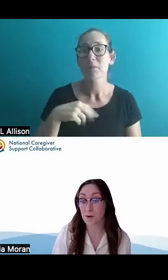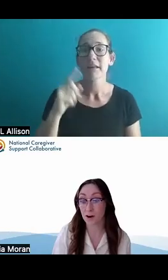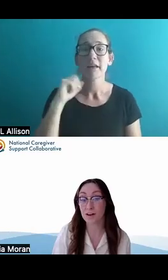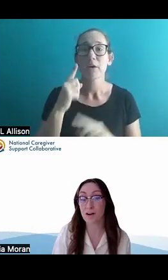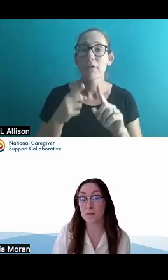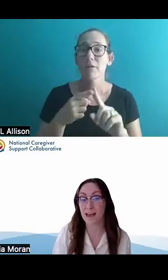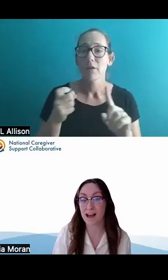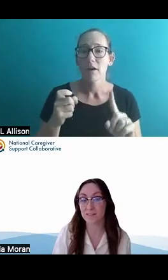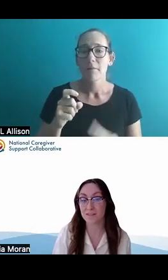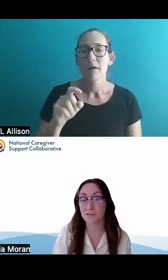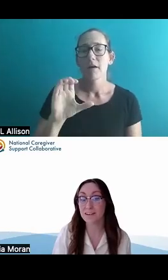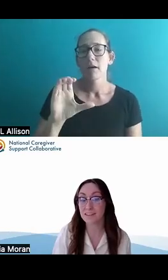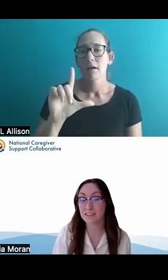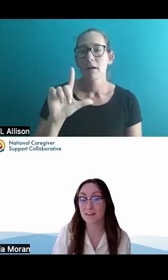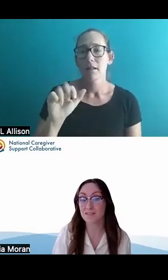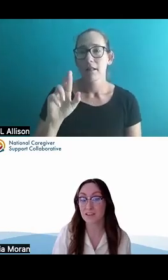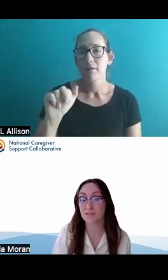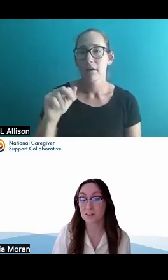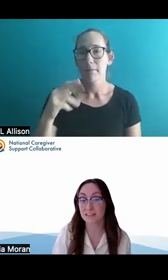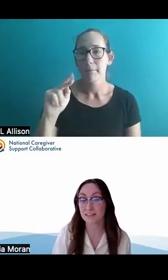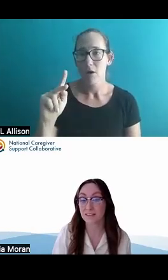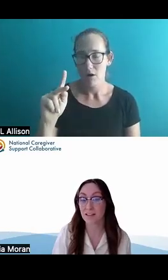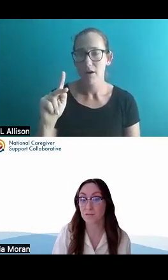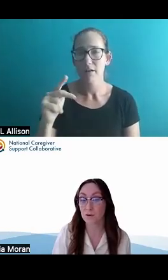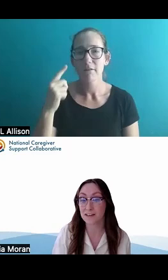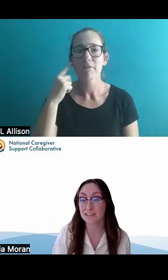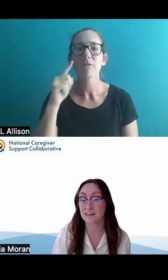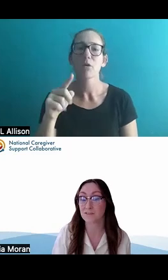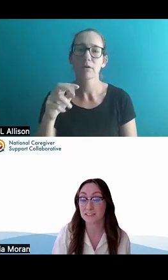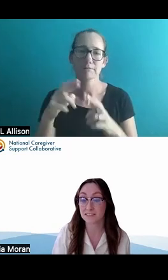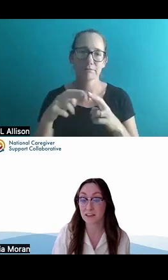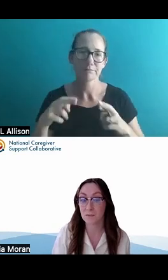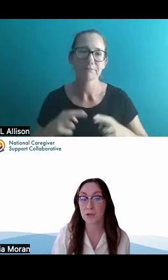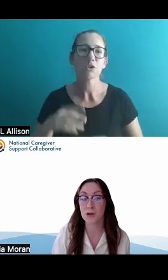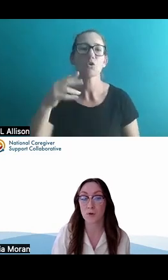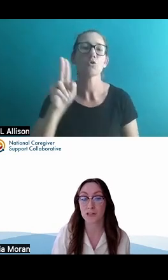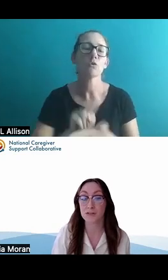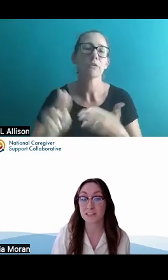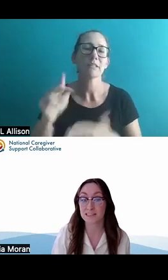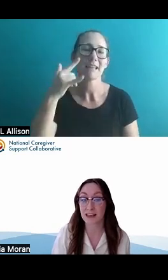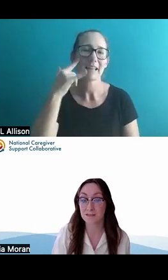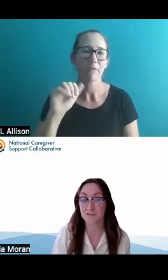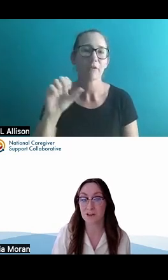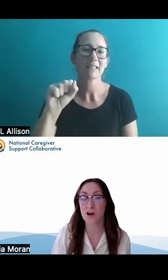Park on behalf of the The Regents of the University of California San Francisco, or UCSF,